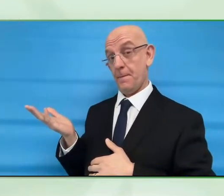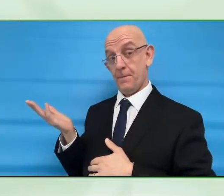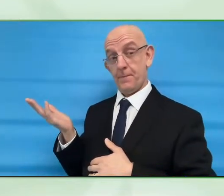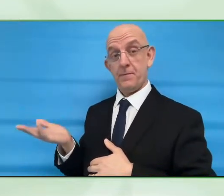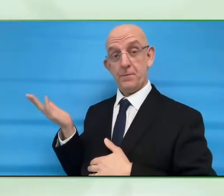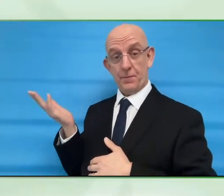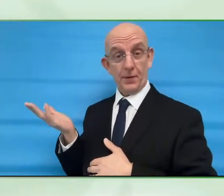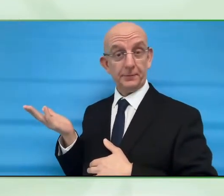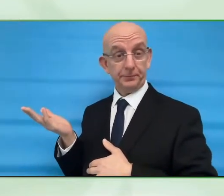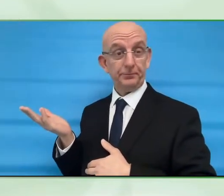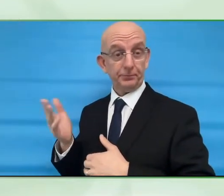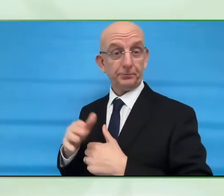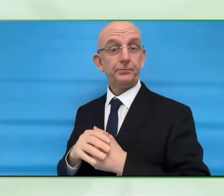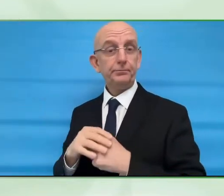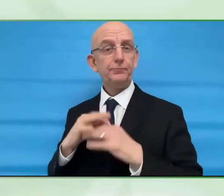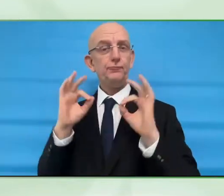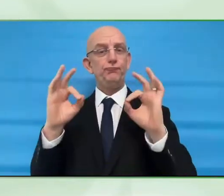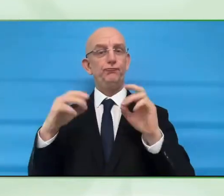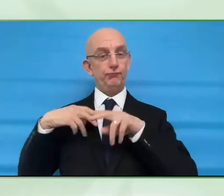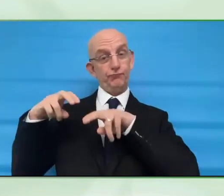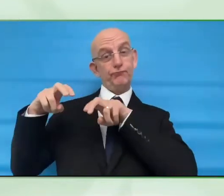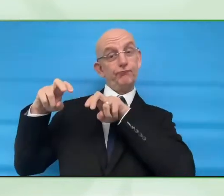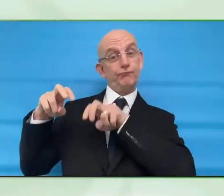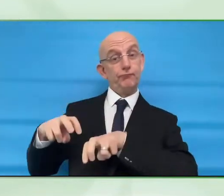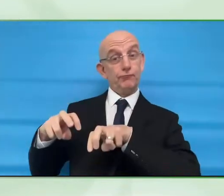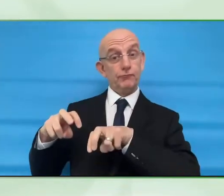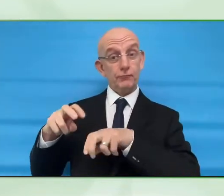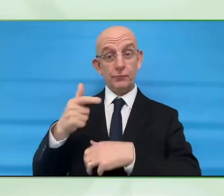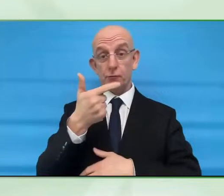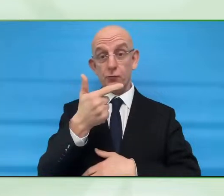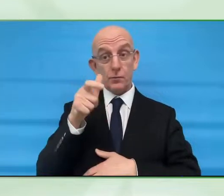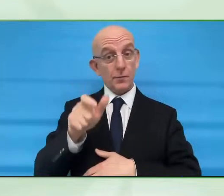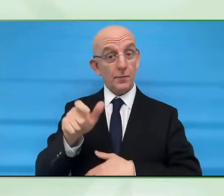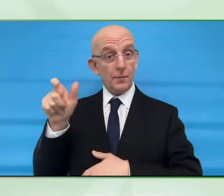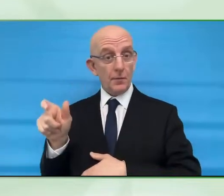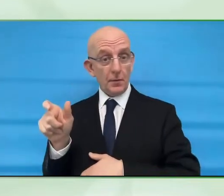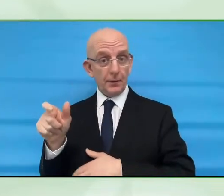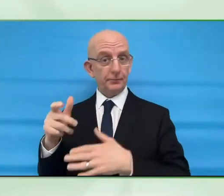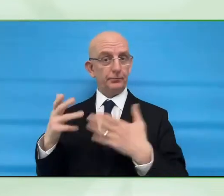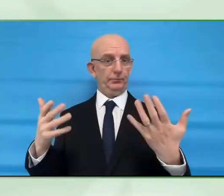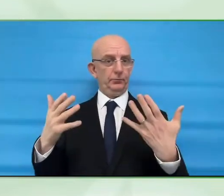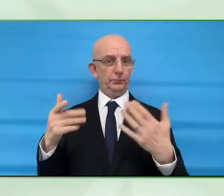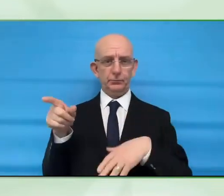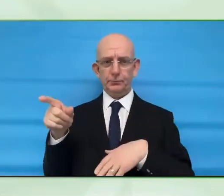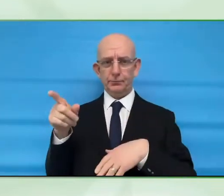When people think about space, the first things that come their minds are the astronauts,